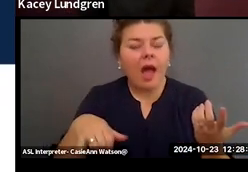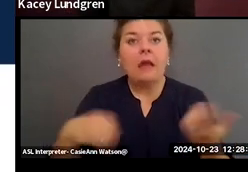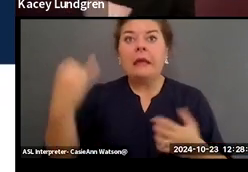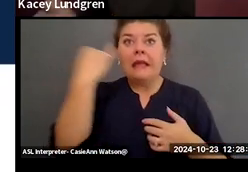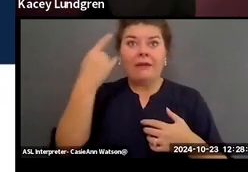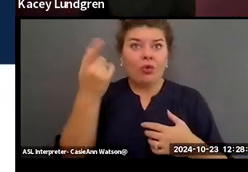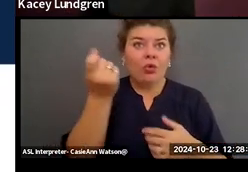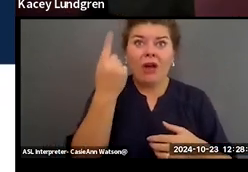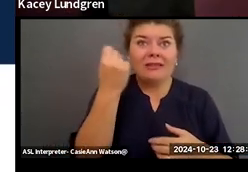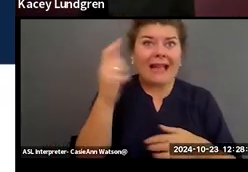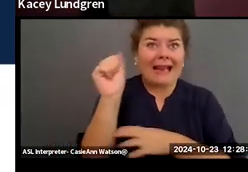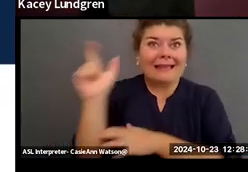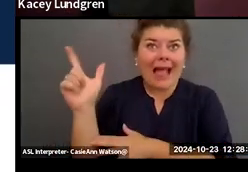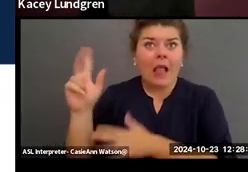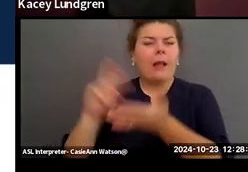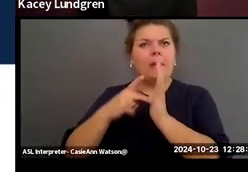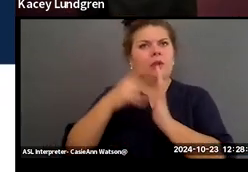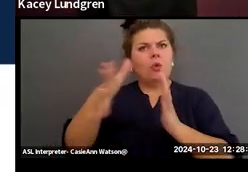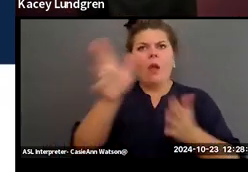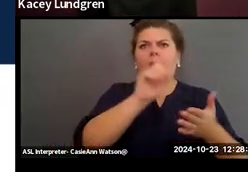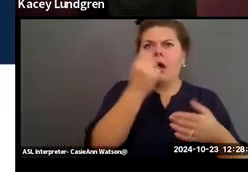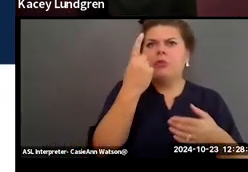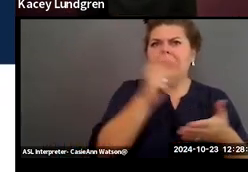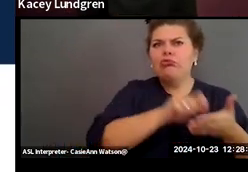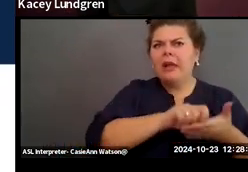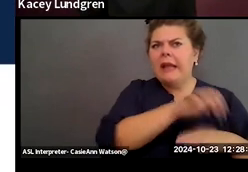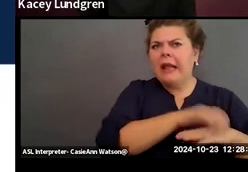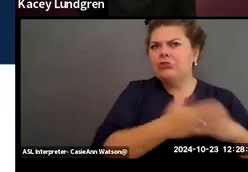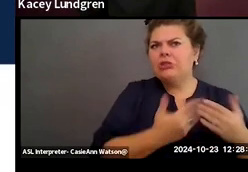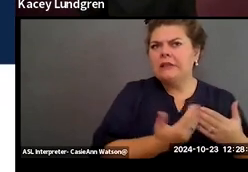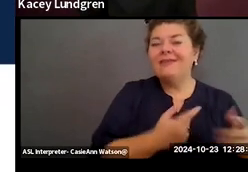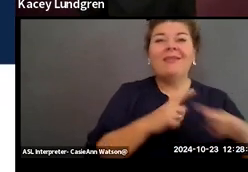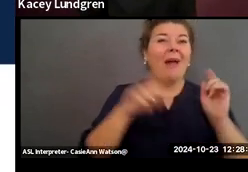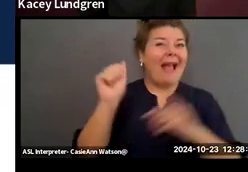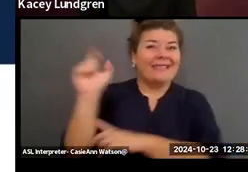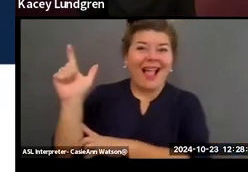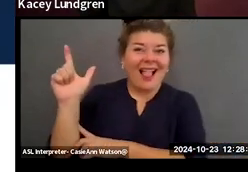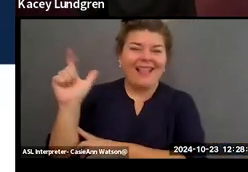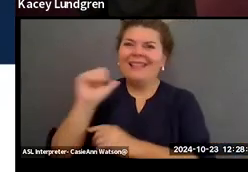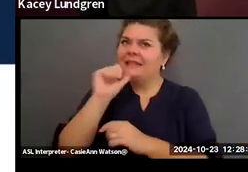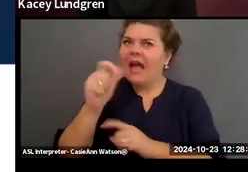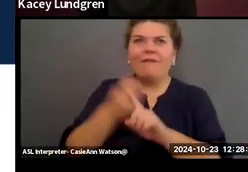will automatically understand written English. But ASL was not based on English.